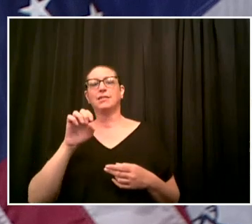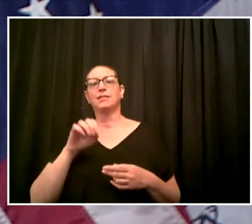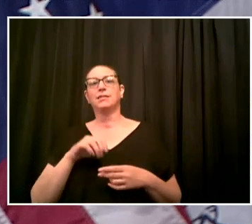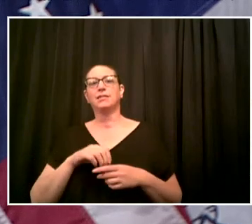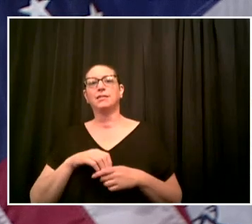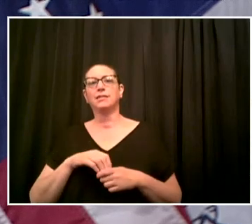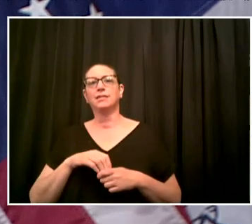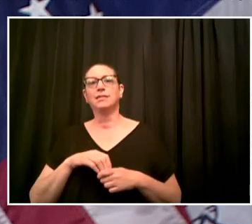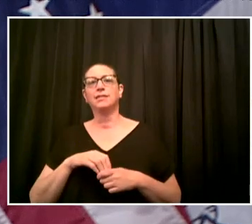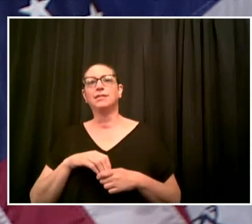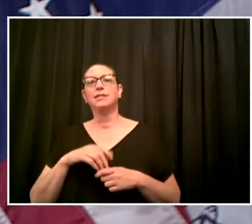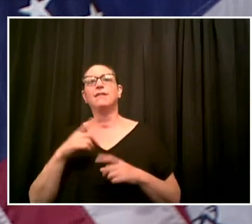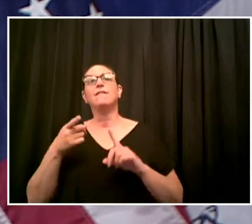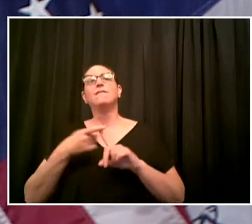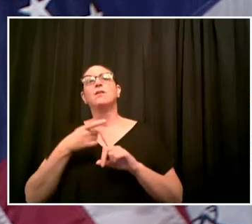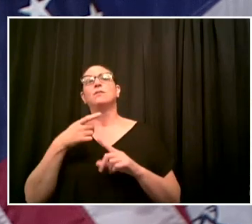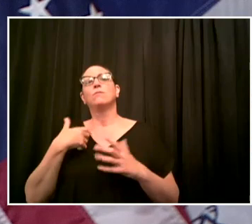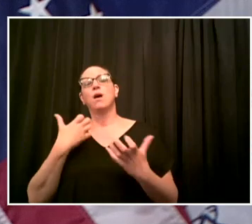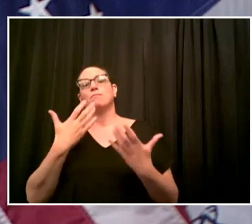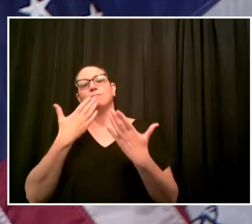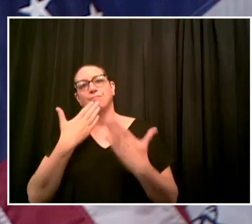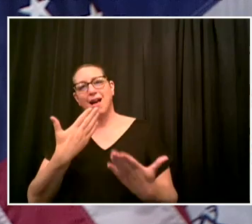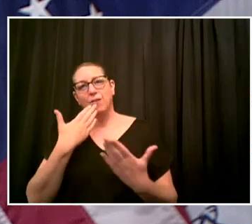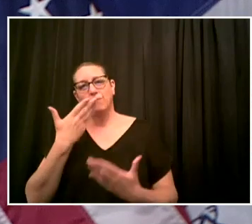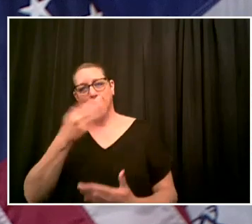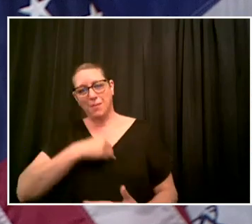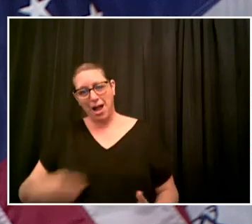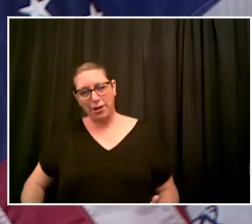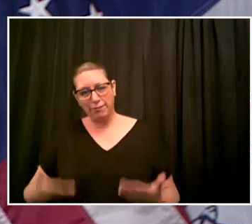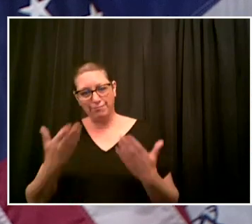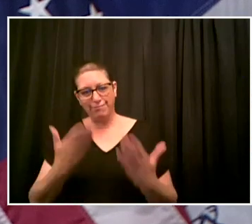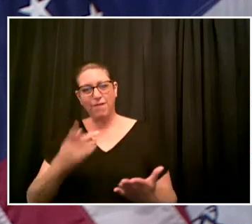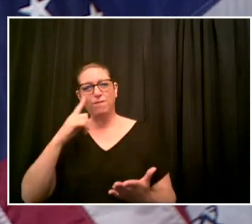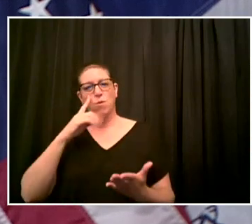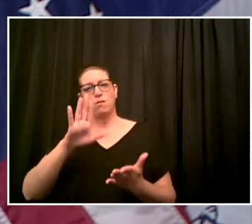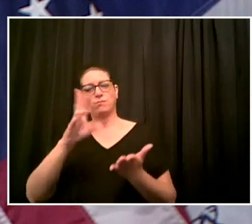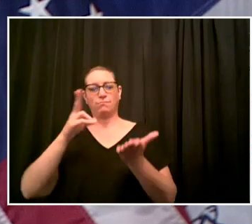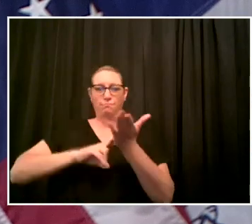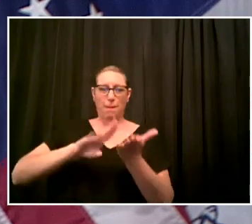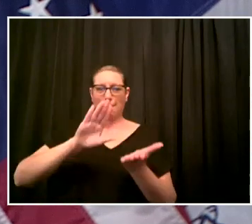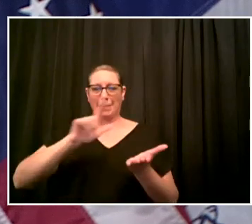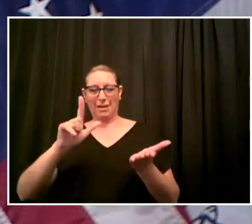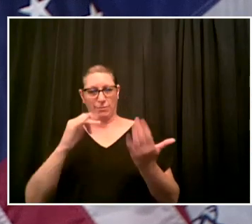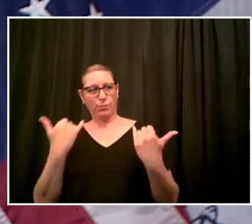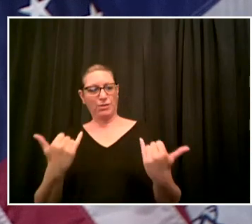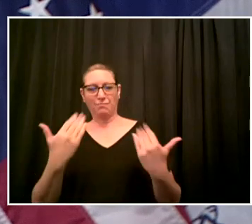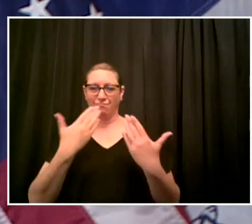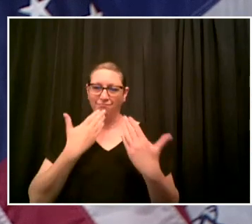AFTERNOON. FIRST ANDFO RE MOST, ON BEHALF OF THE RELIEF OPPORTUNITIES FOR